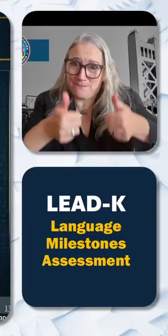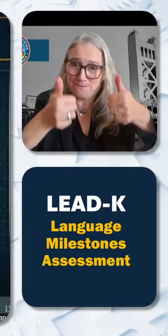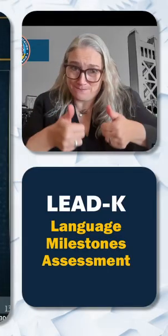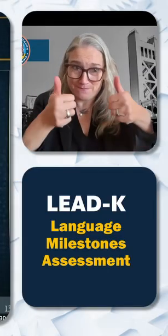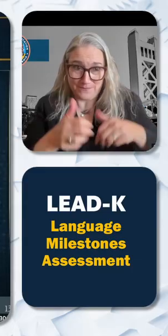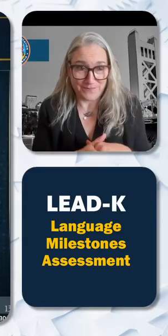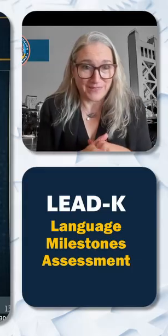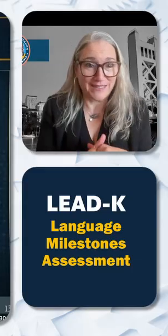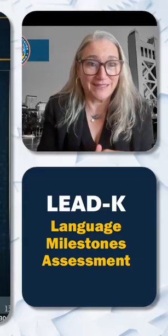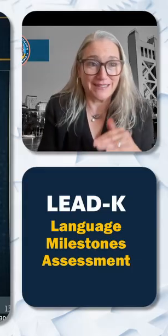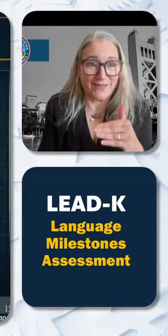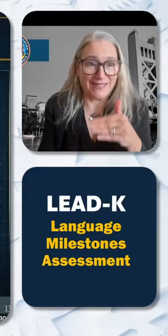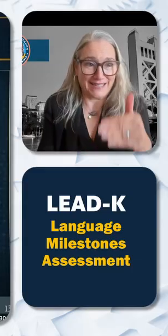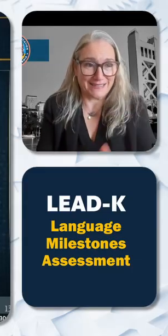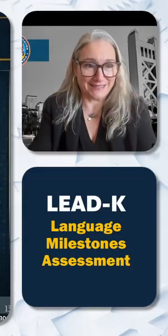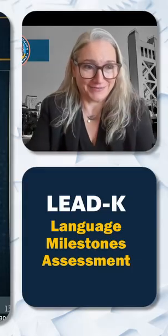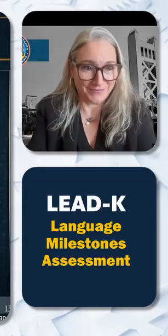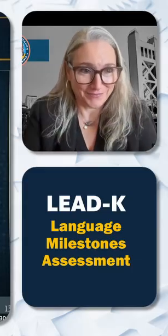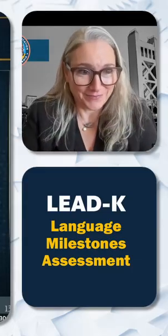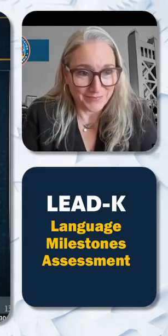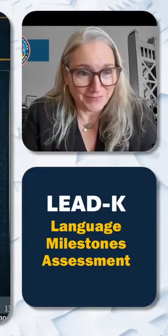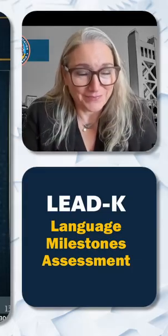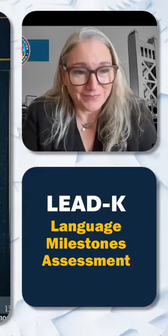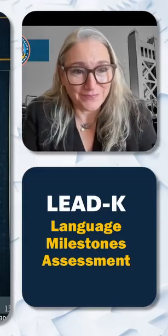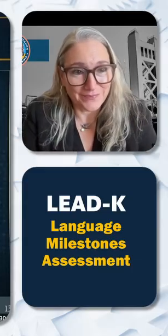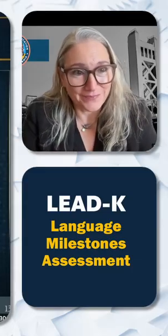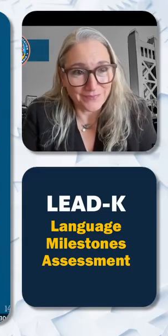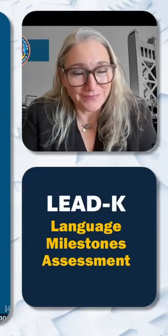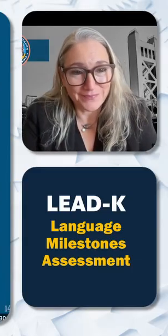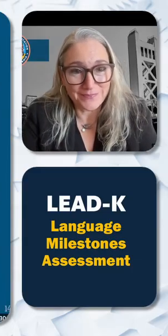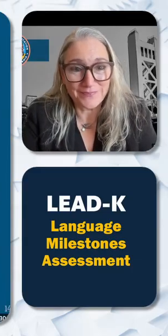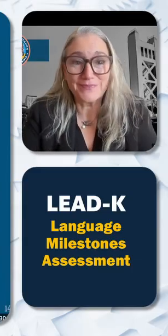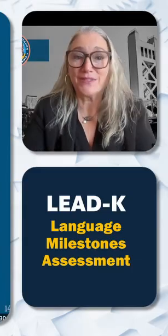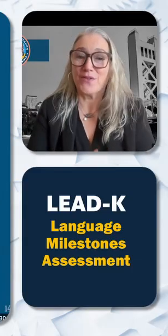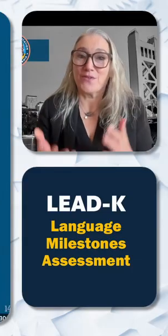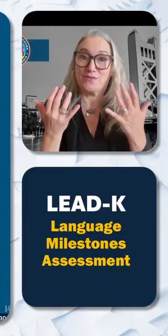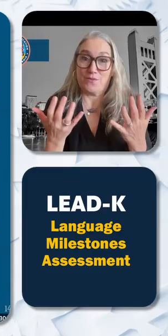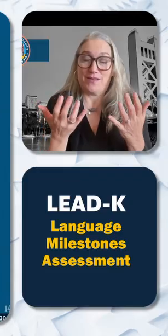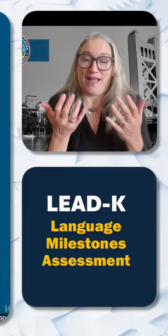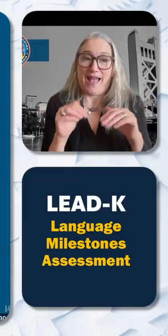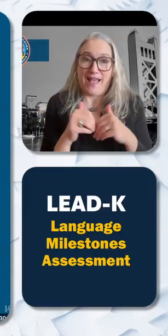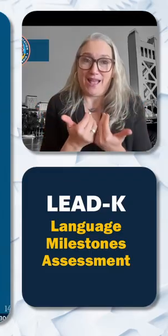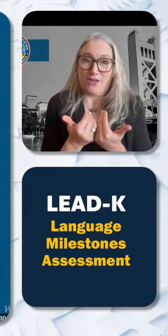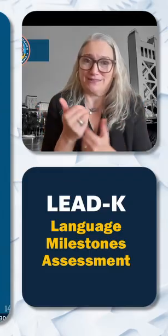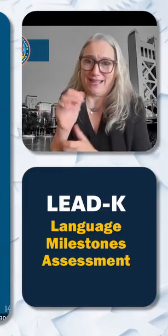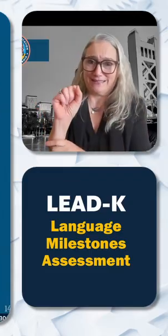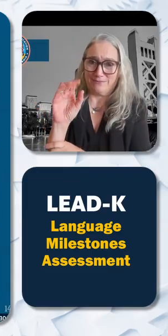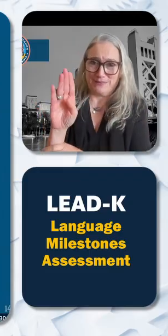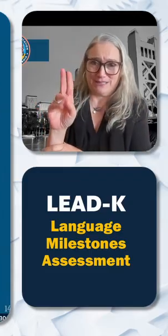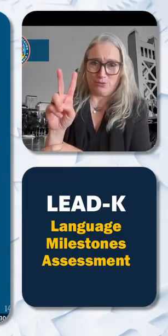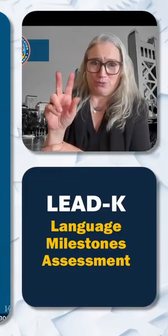18% is still not accessible, and we need to… Increase that. It's not acceptable.